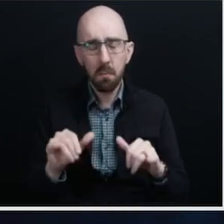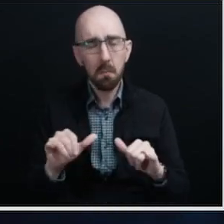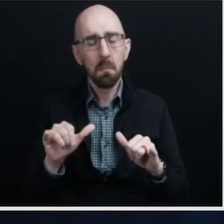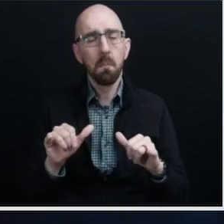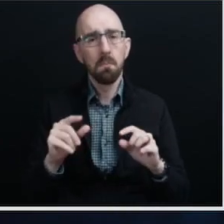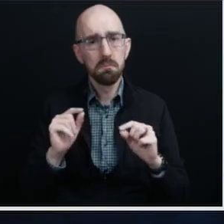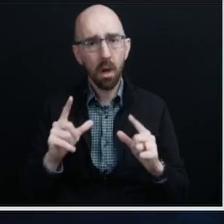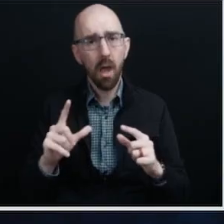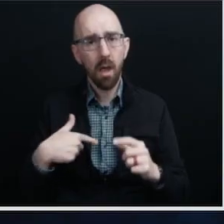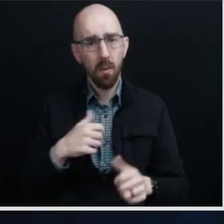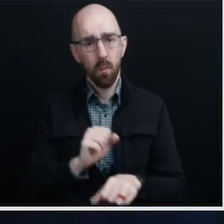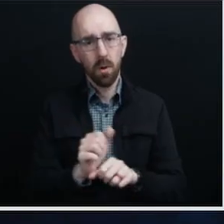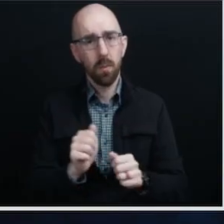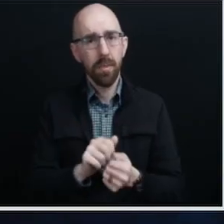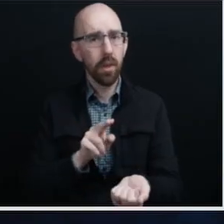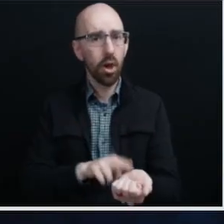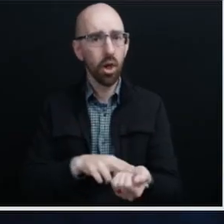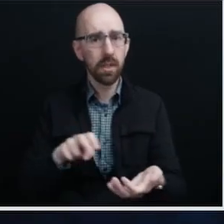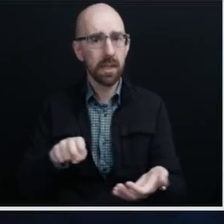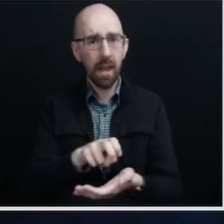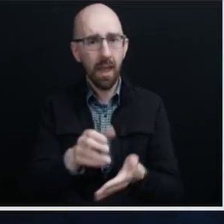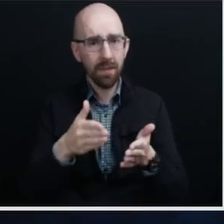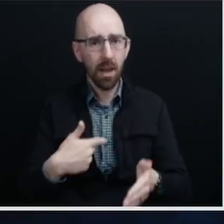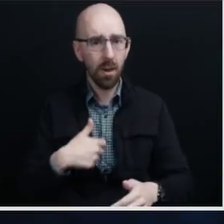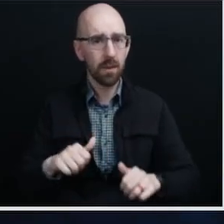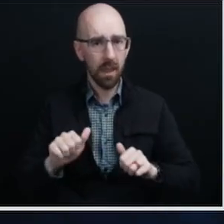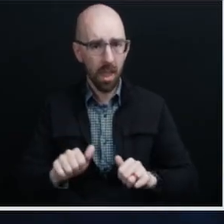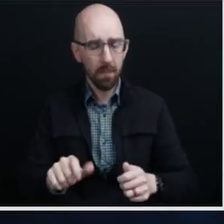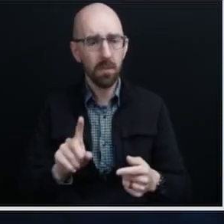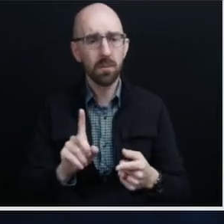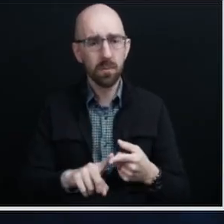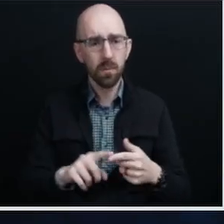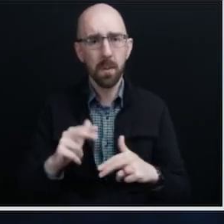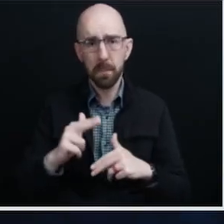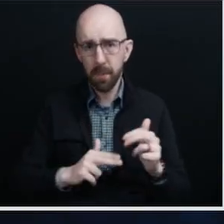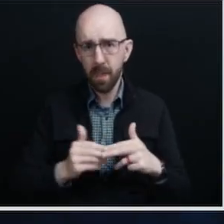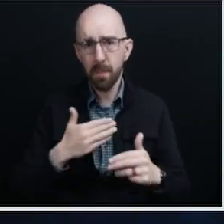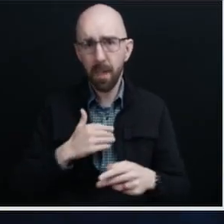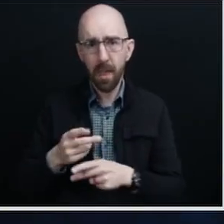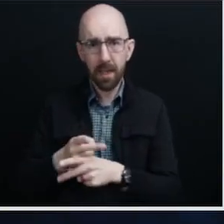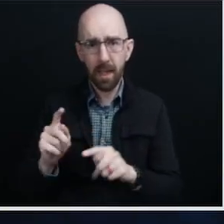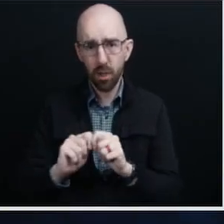the nurse navigator that I was able to build my care team and like quickly and they were all able